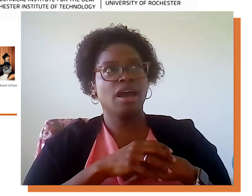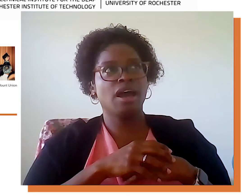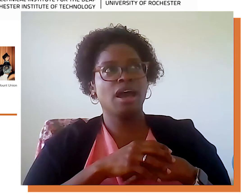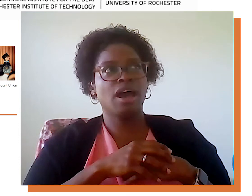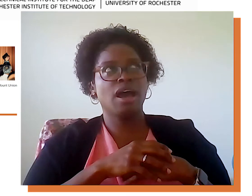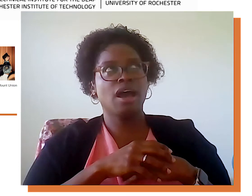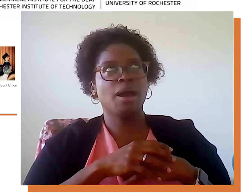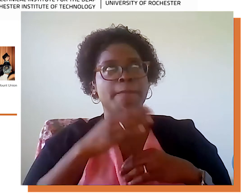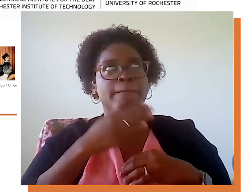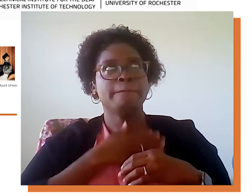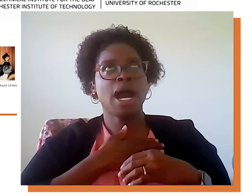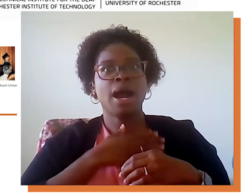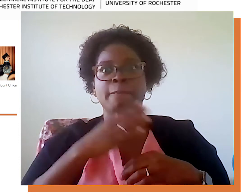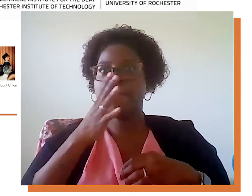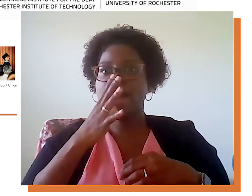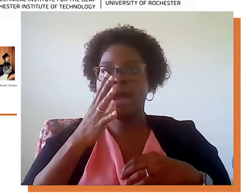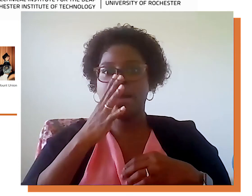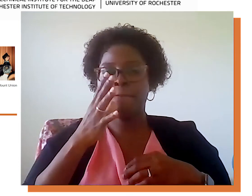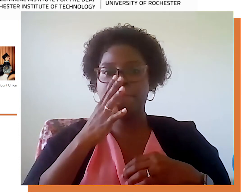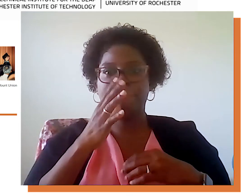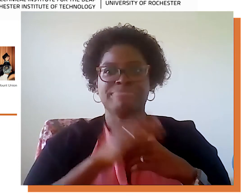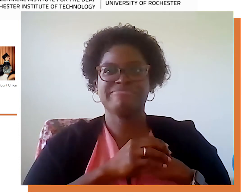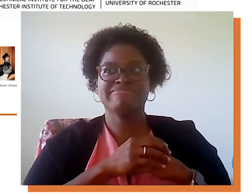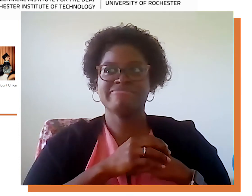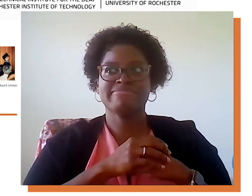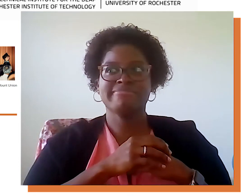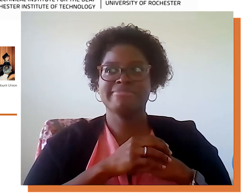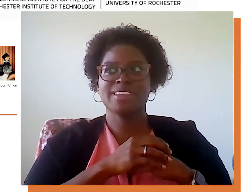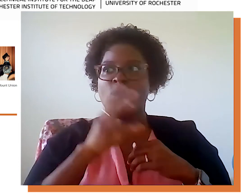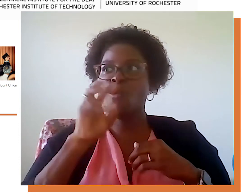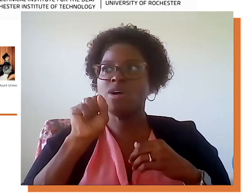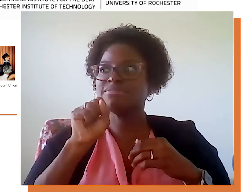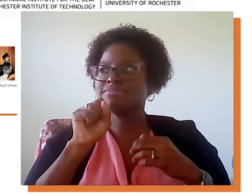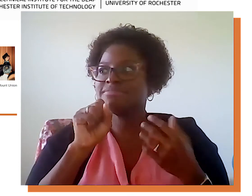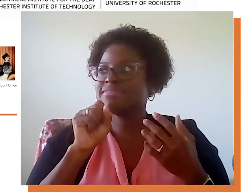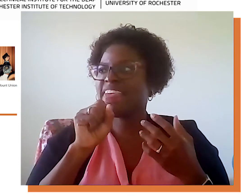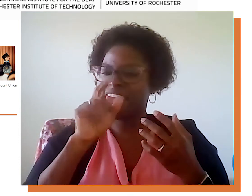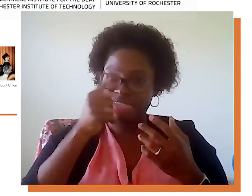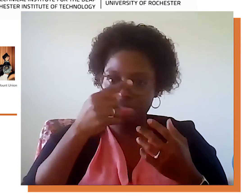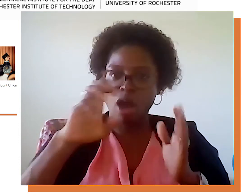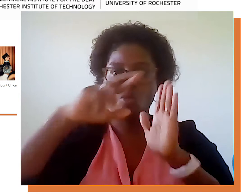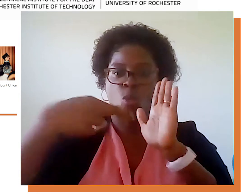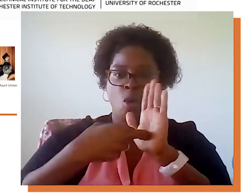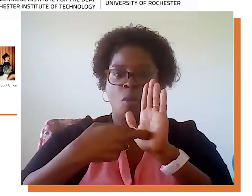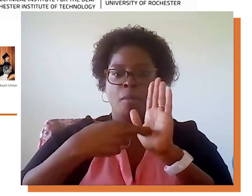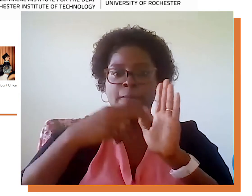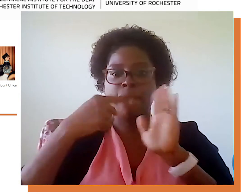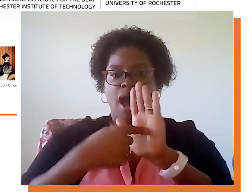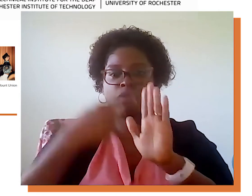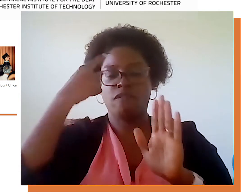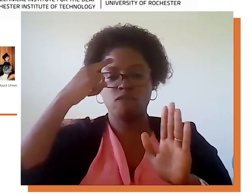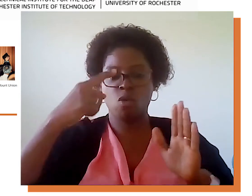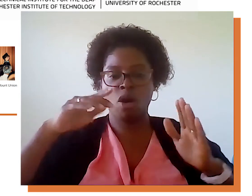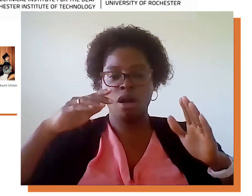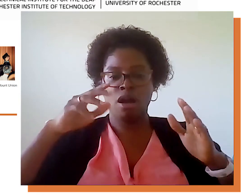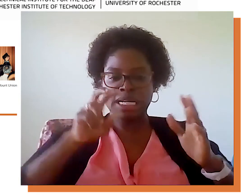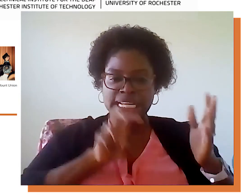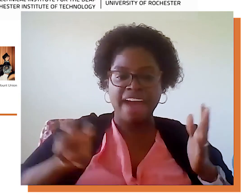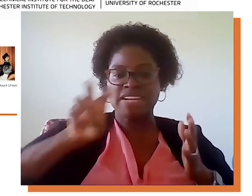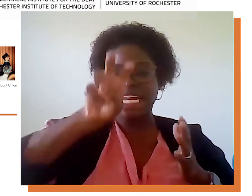because...my mom was the role model